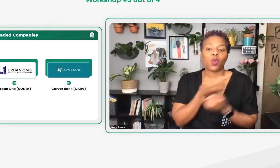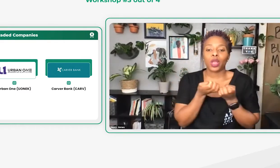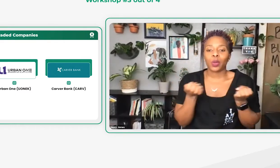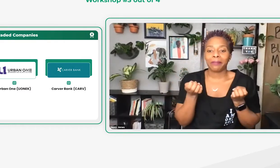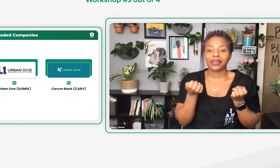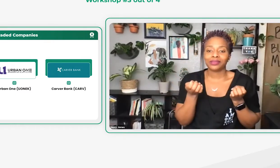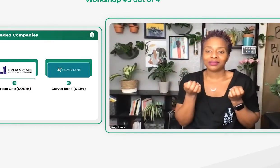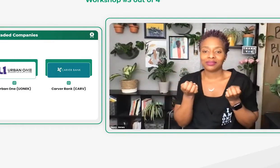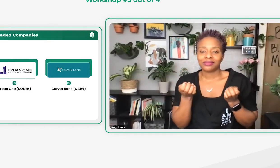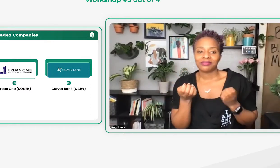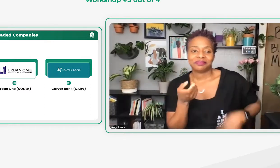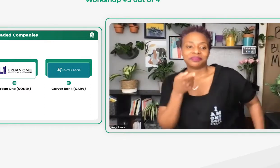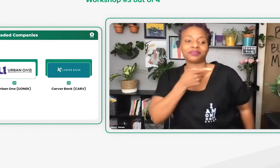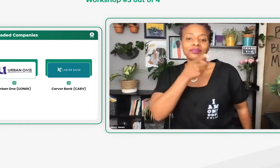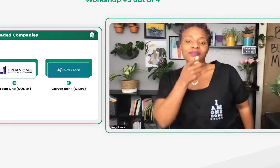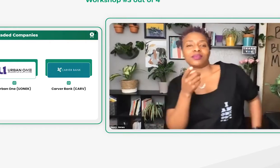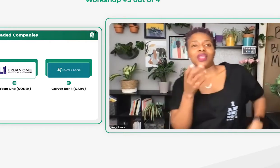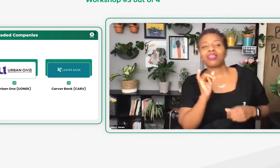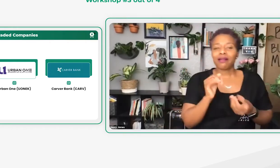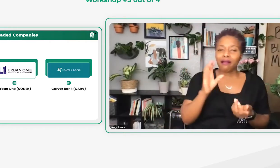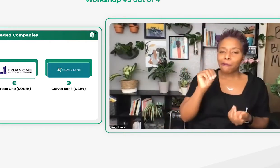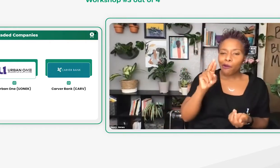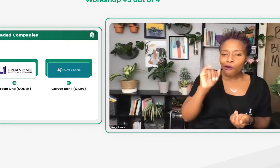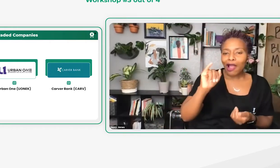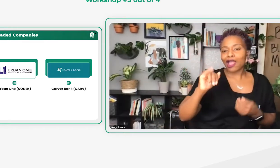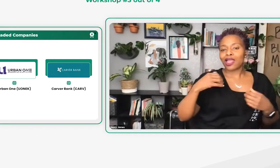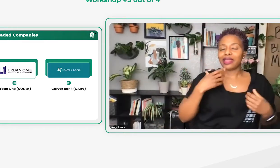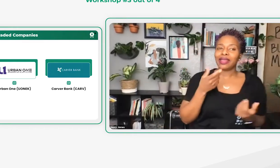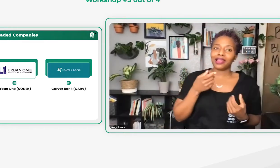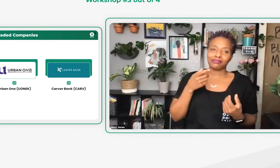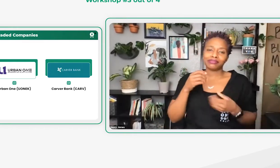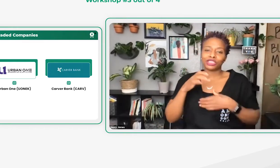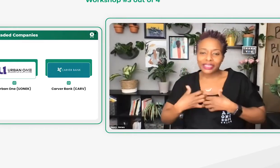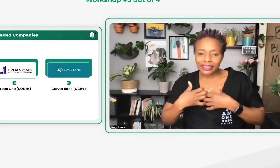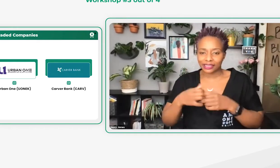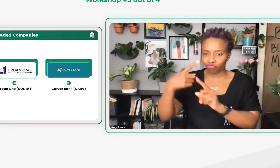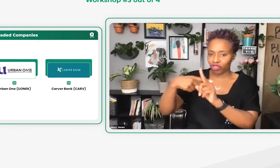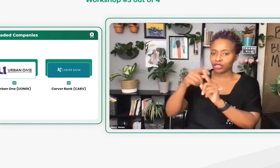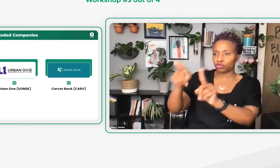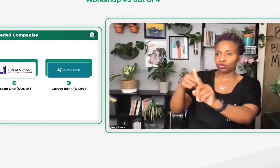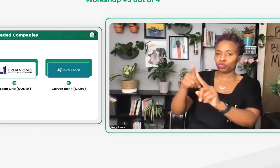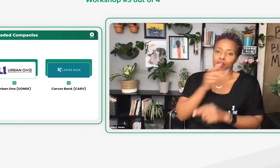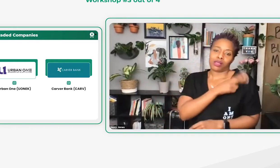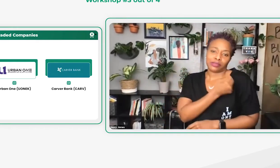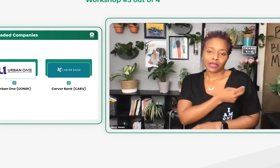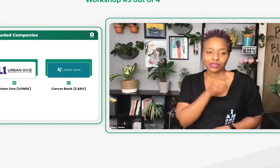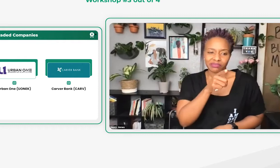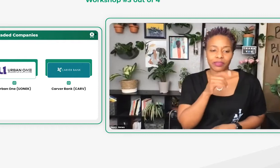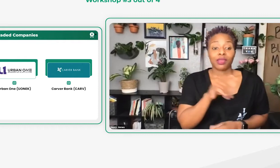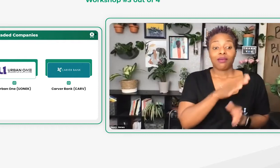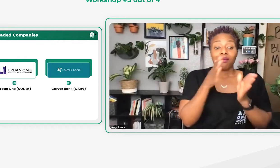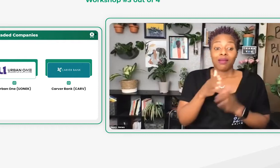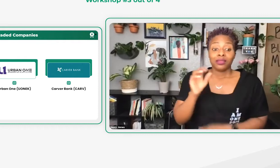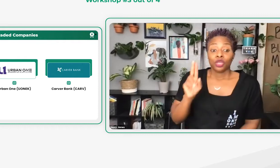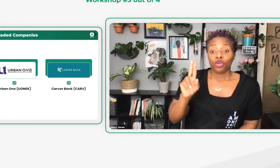Where you're able to rent hospital equipment. For instance, MRI machines and equipment such as this.